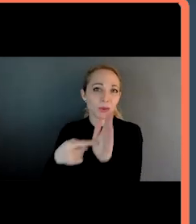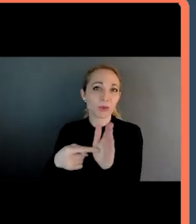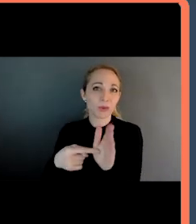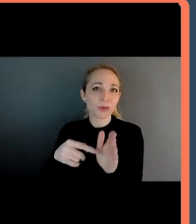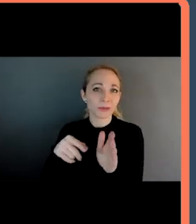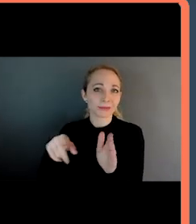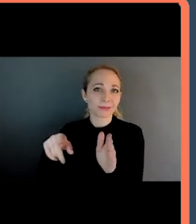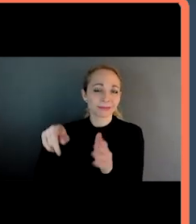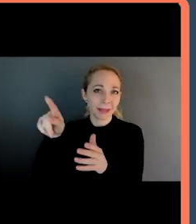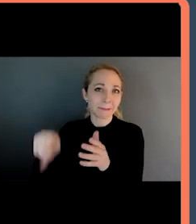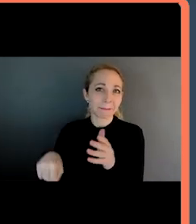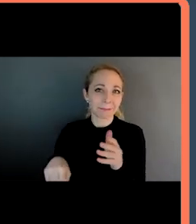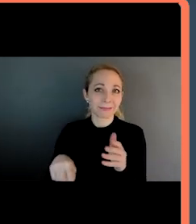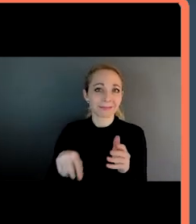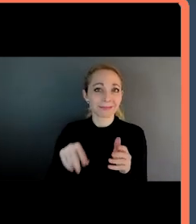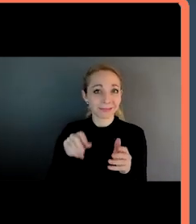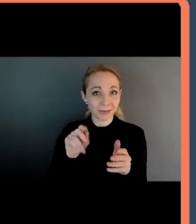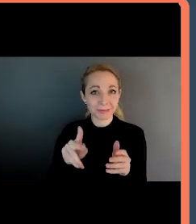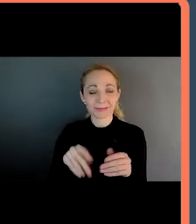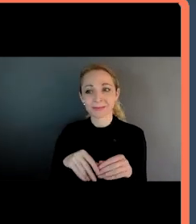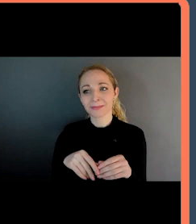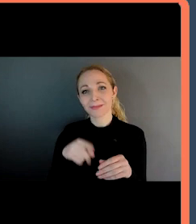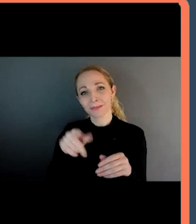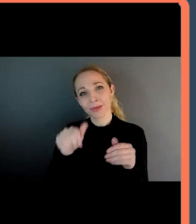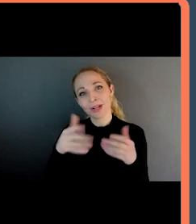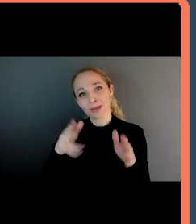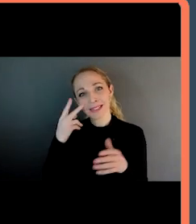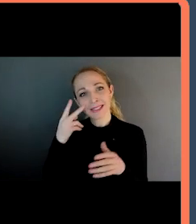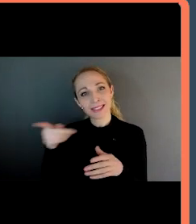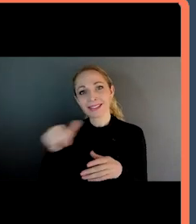AND AS YOU CAN SEE IT IS NOT RENDERING, ONE THING LEFT TO DO.